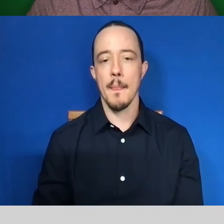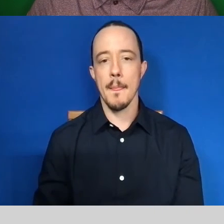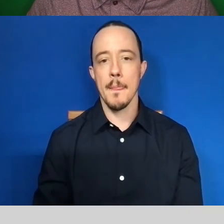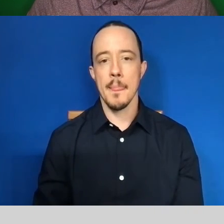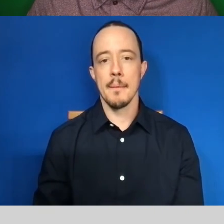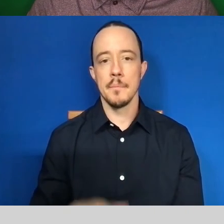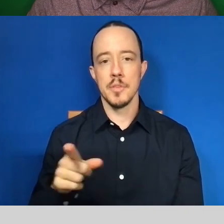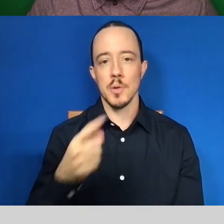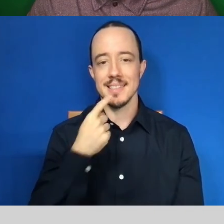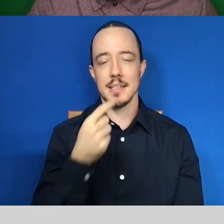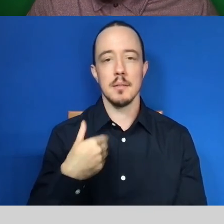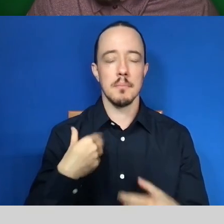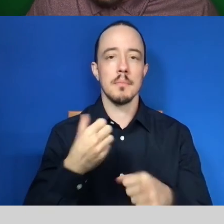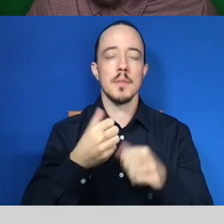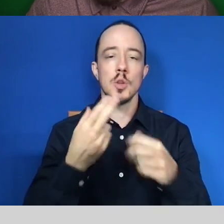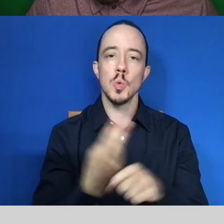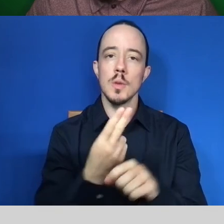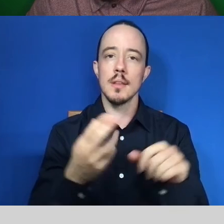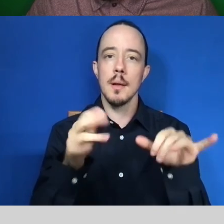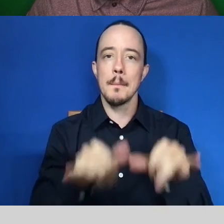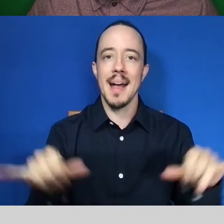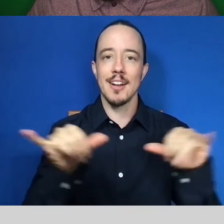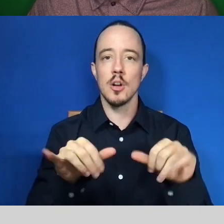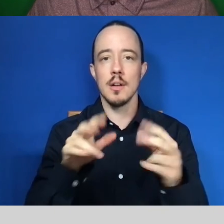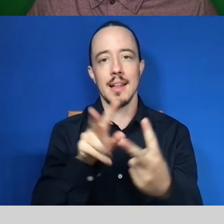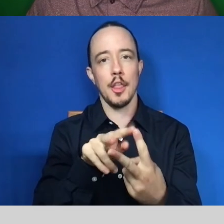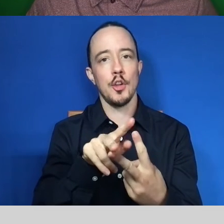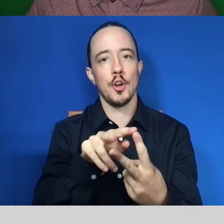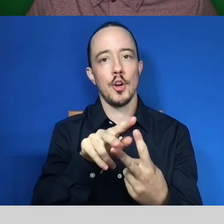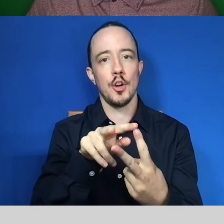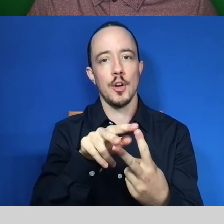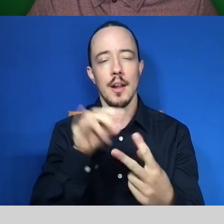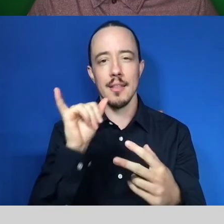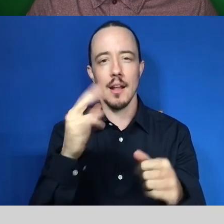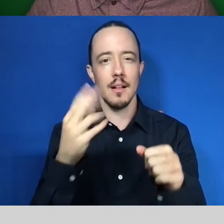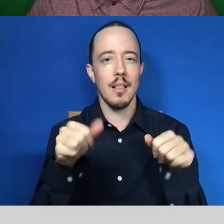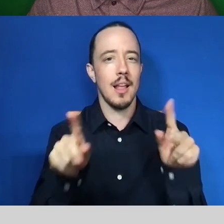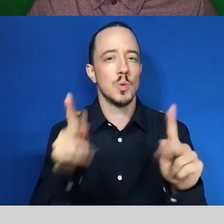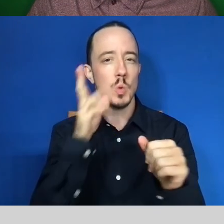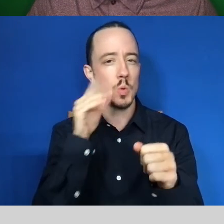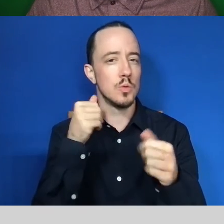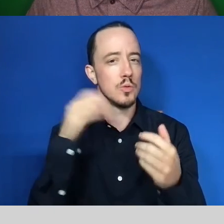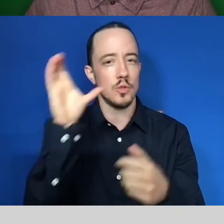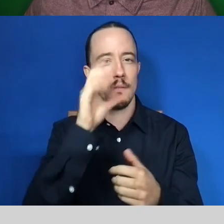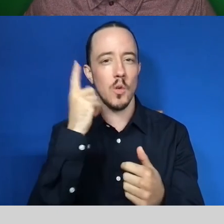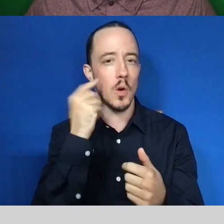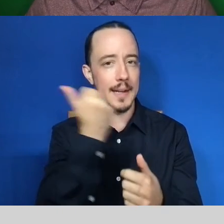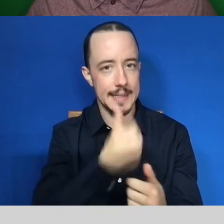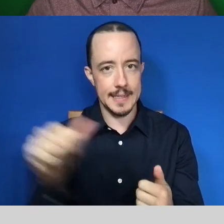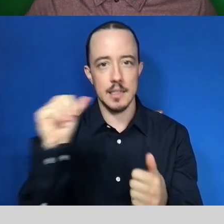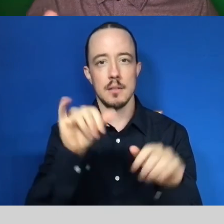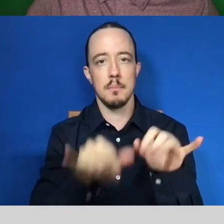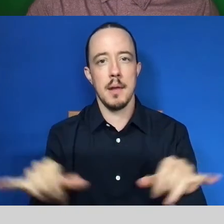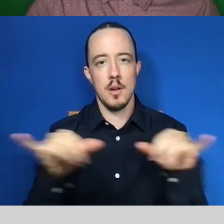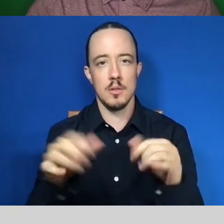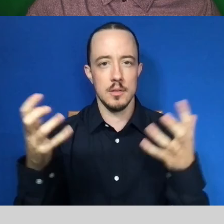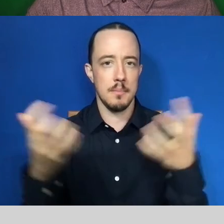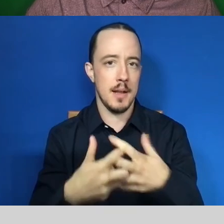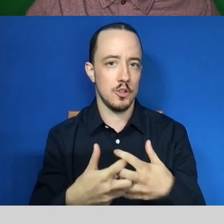You can see that it also makes use of this pattern, either construct with a list of patterns, which allows you to search for any of those patterns